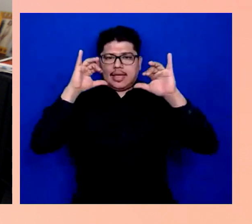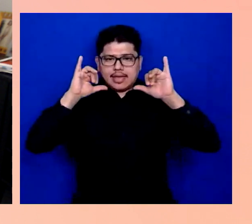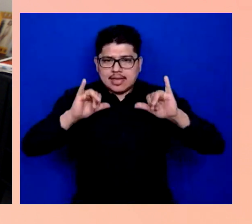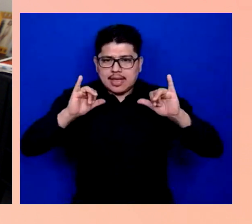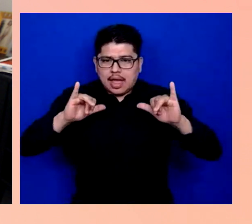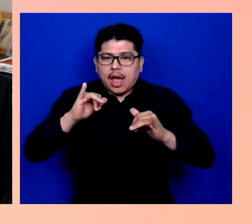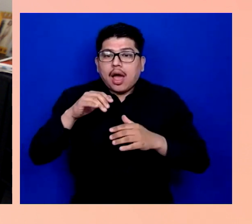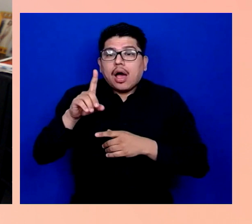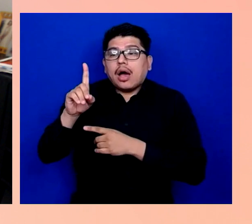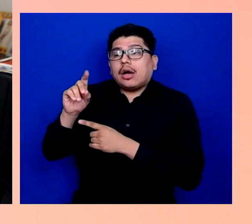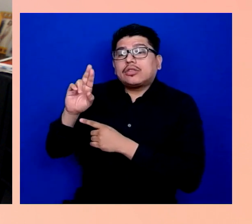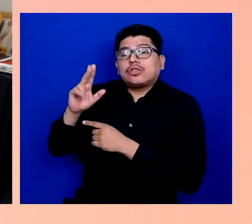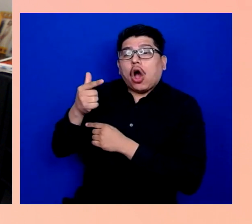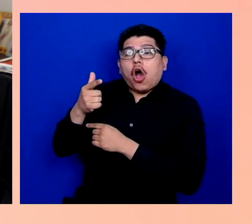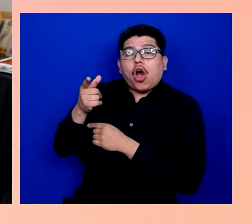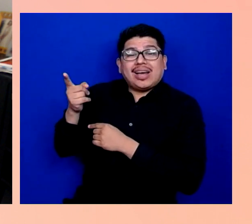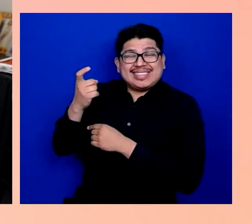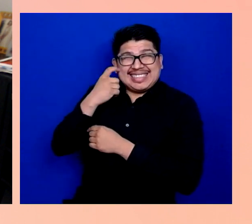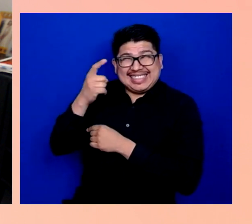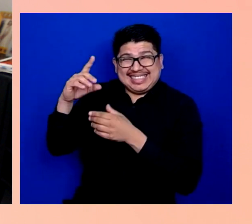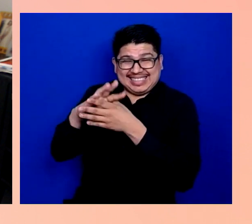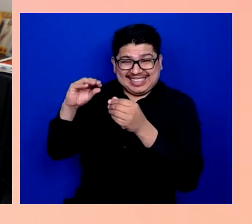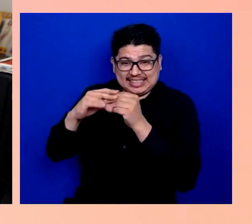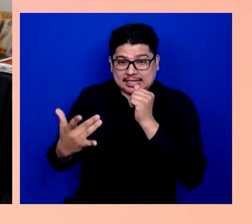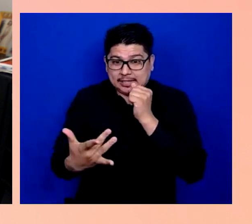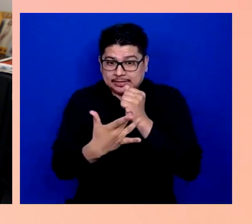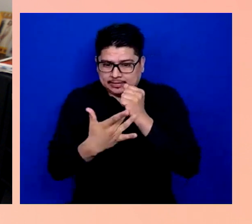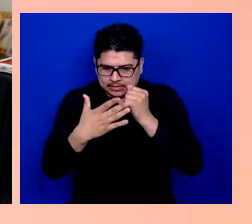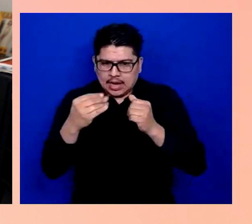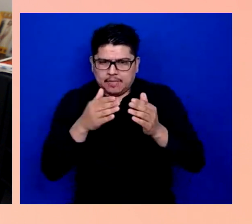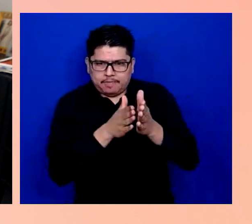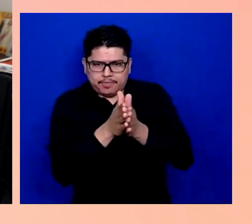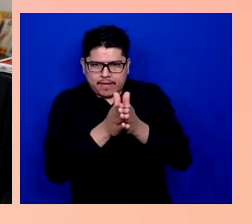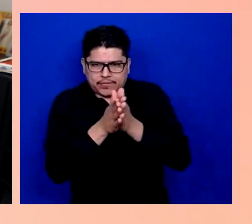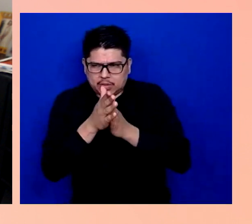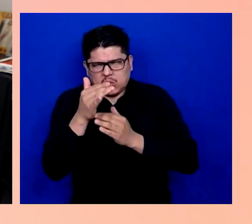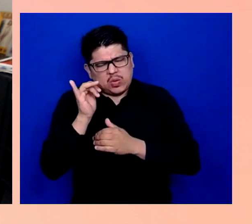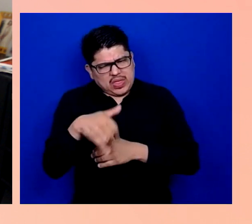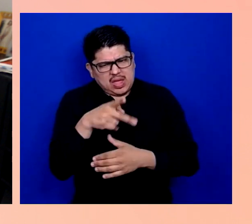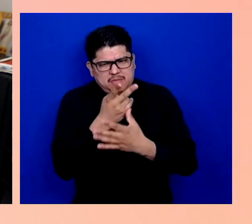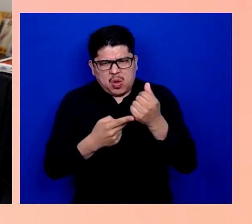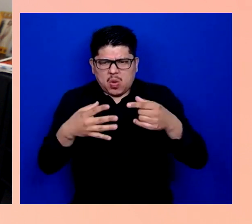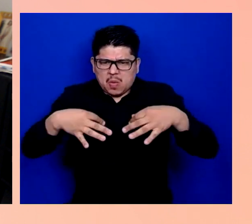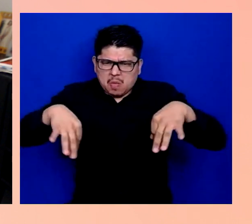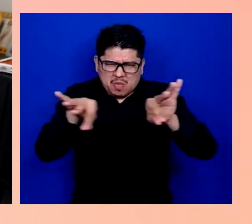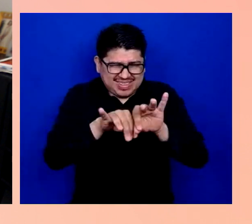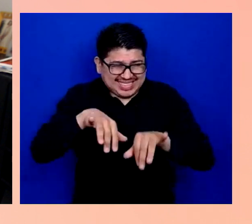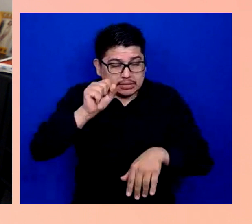being motivated is really critical. But the key thing is, if we make a task too difficult cognitively